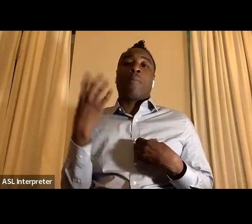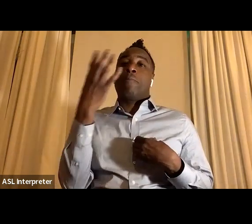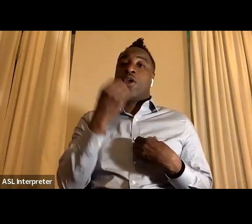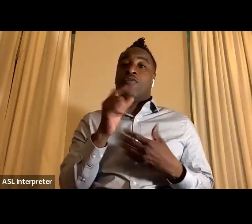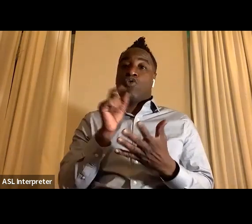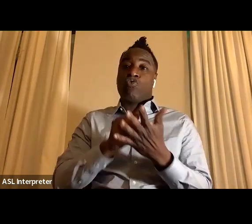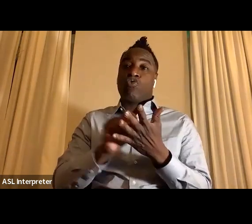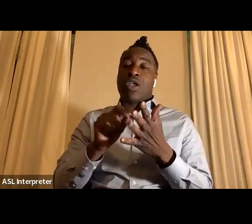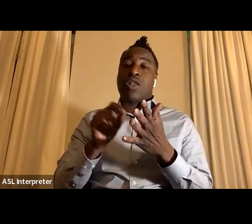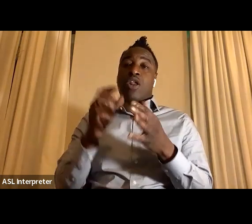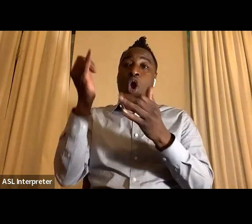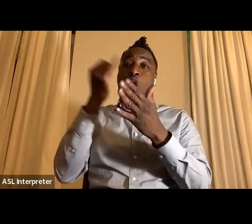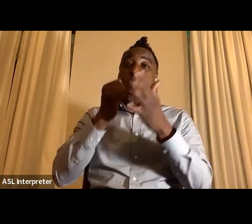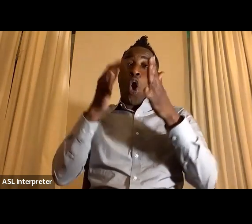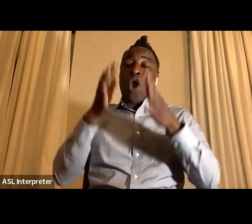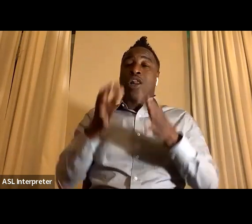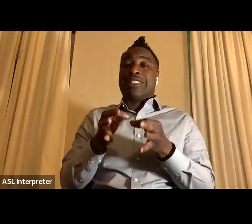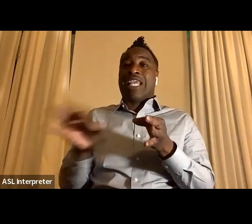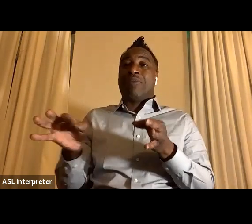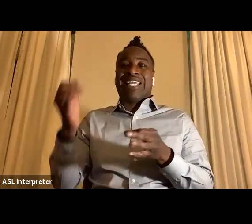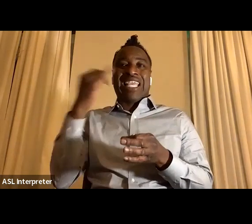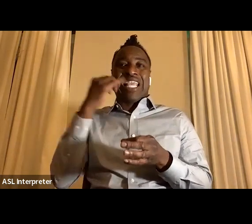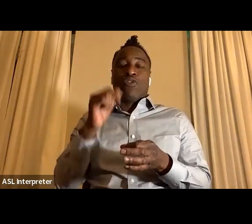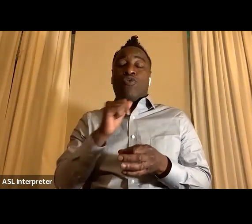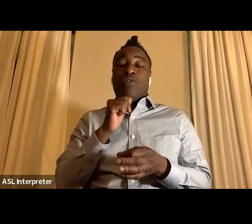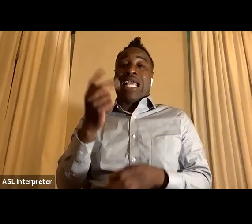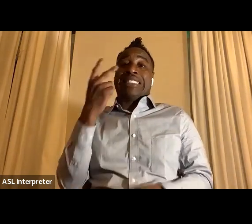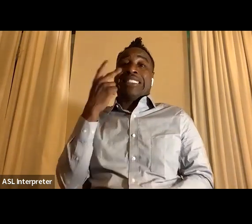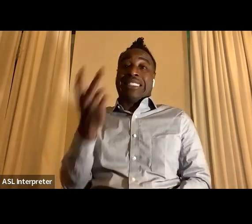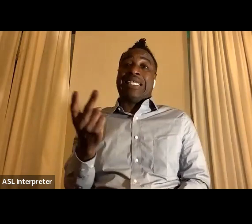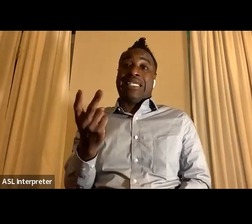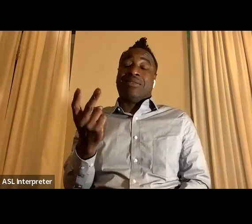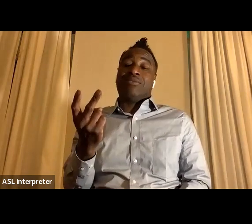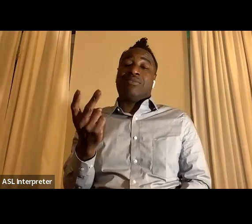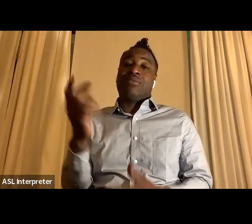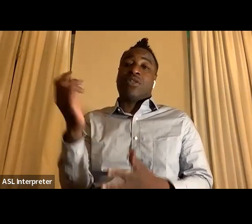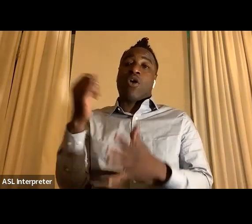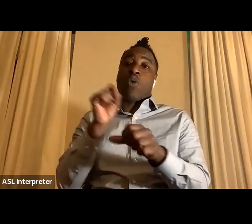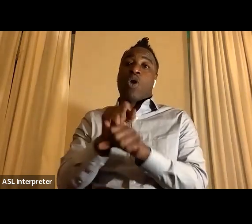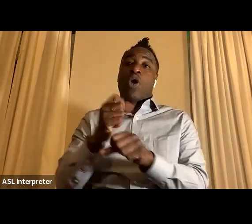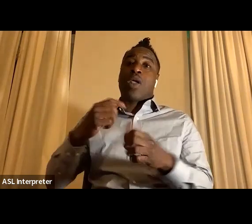For those of you who haven't already stopped into the peel, if you come in, we have a QR code to show you the whole thing.